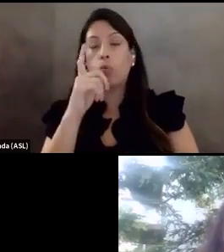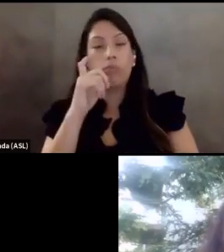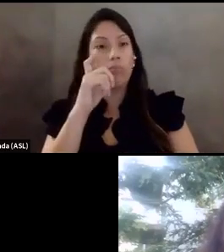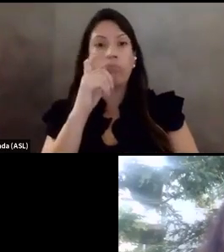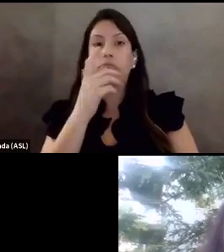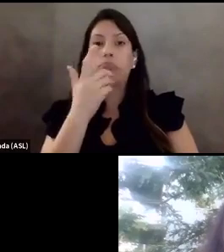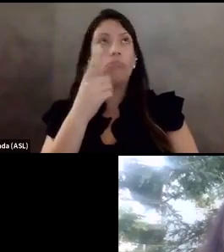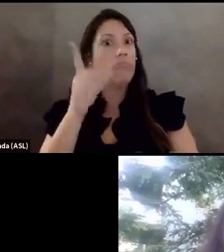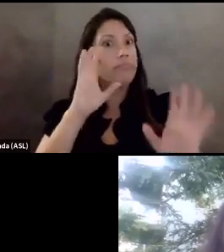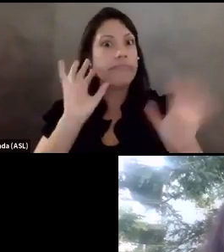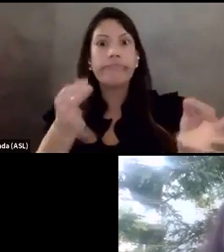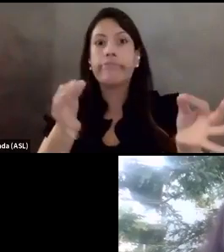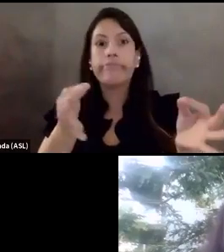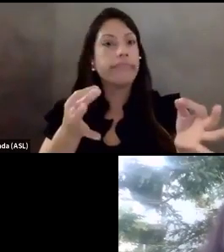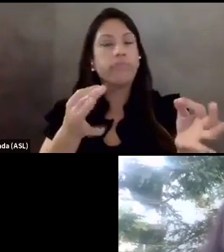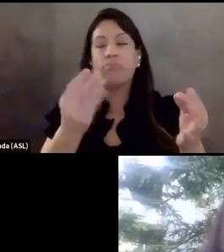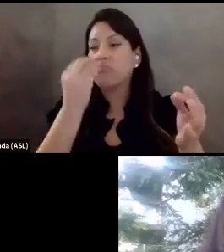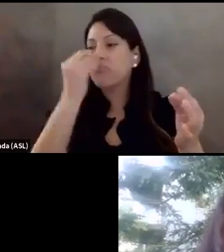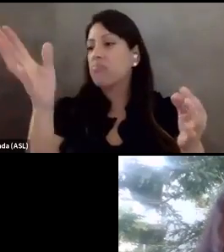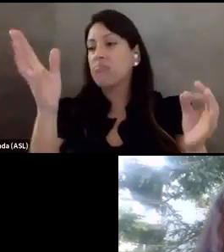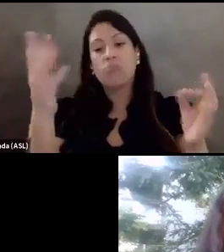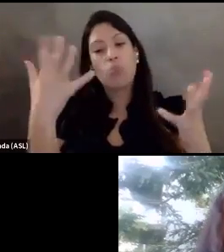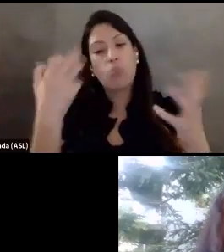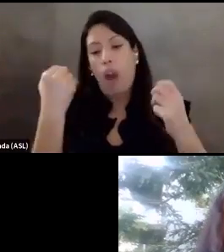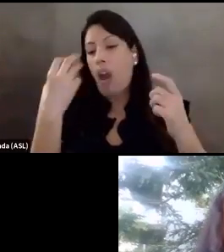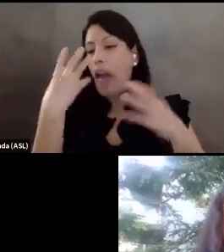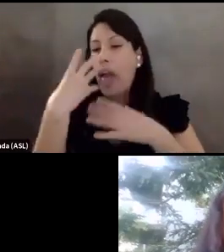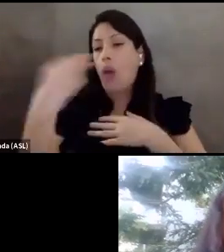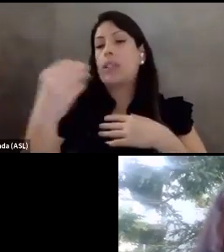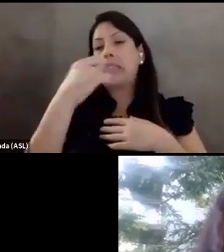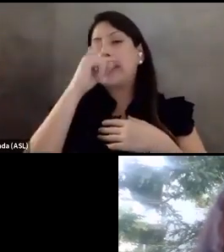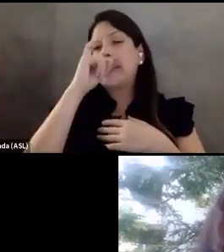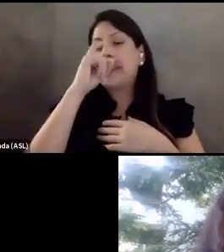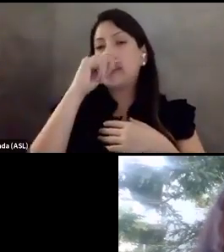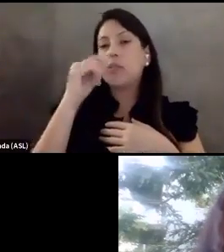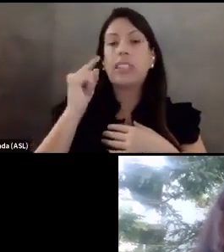youngsters out on Halloween night and and also